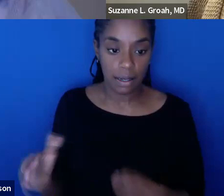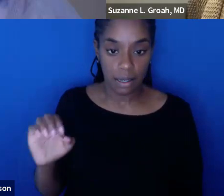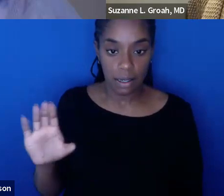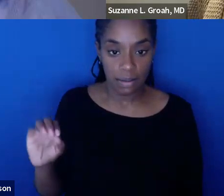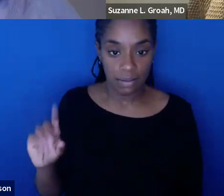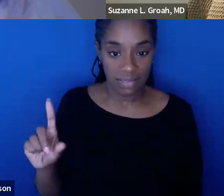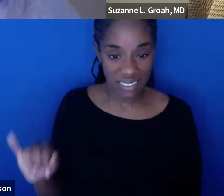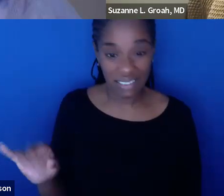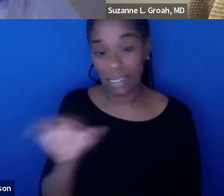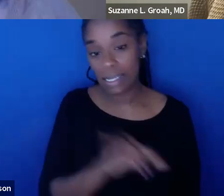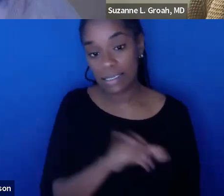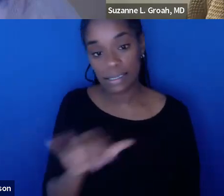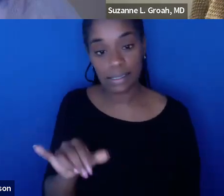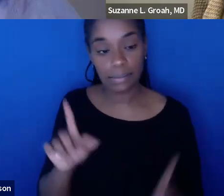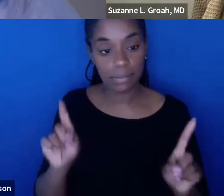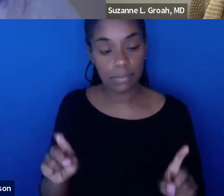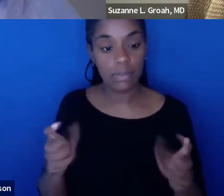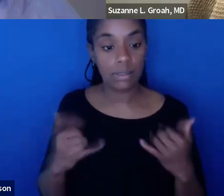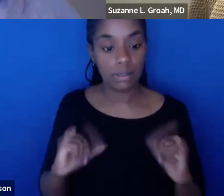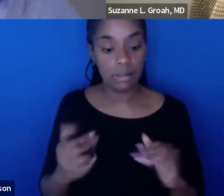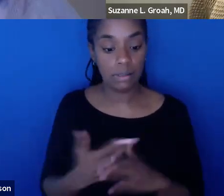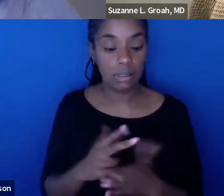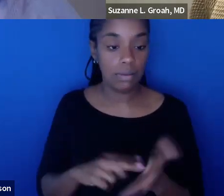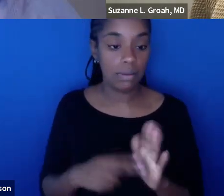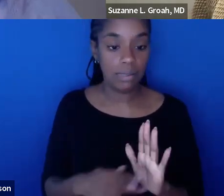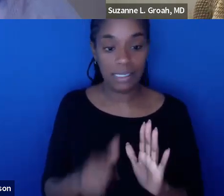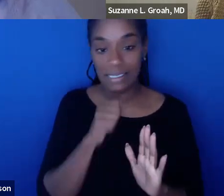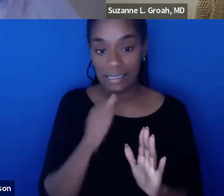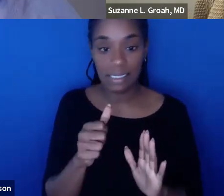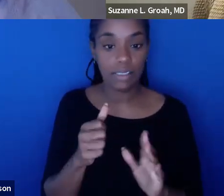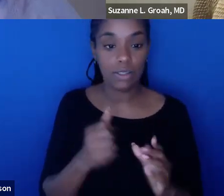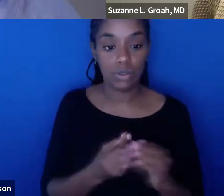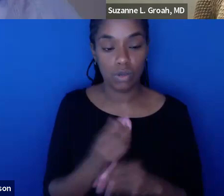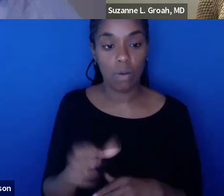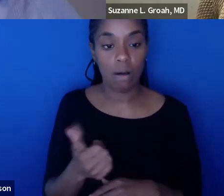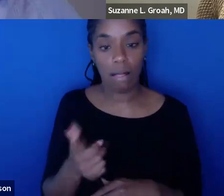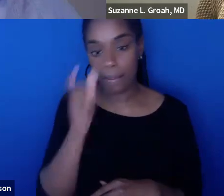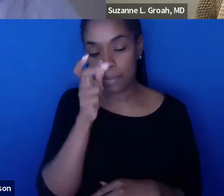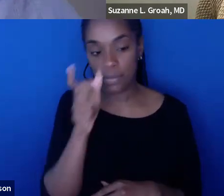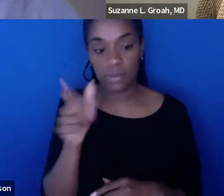What it means is that urine culture does not grow other bugs very well. It's really preferential to E. coli.